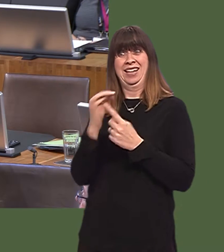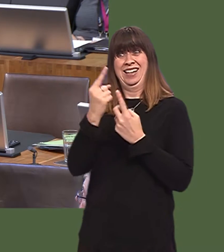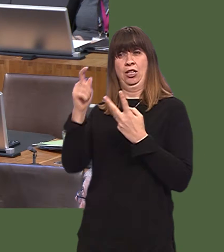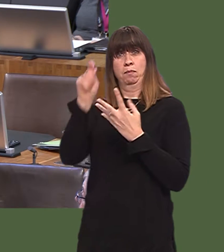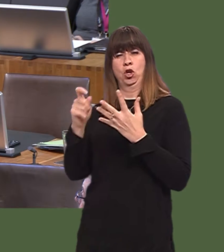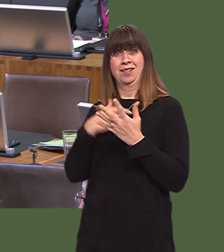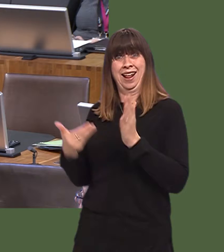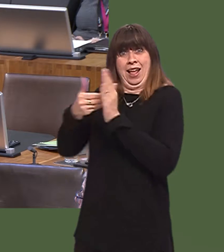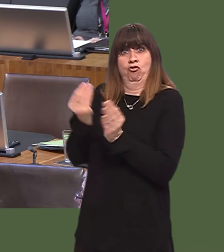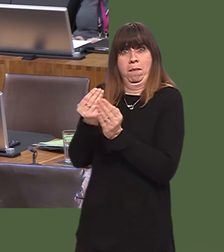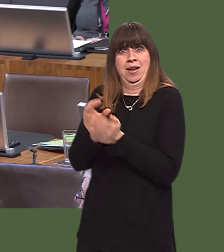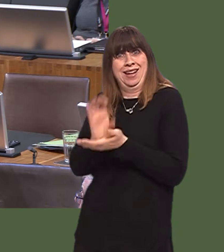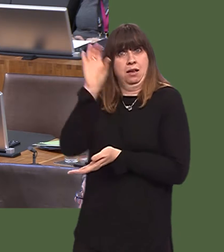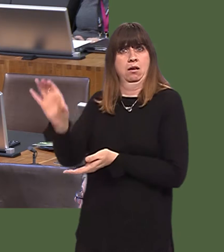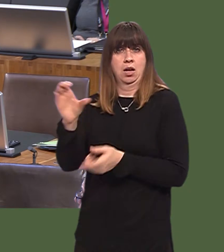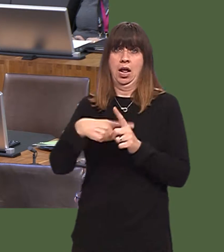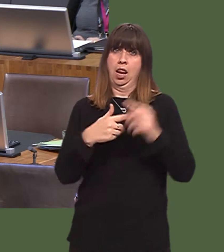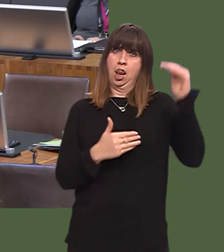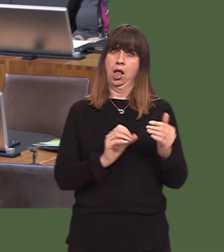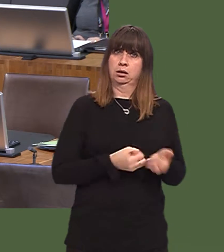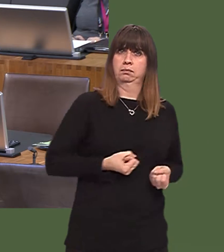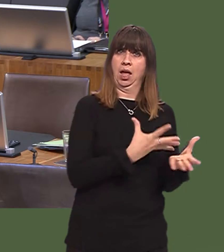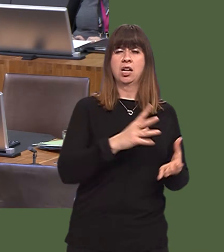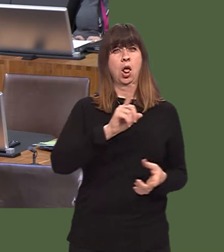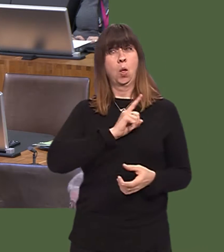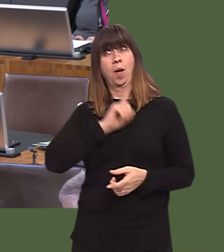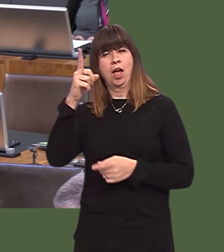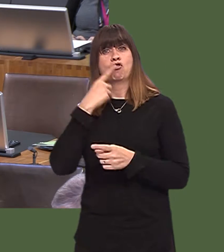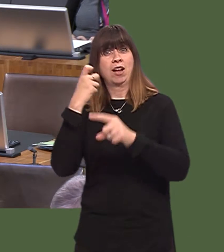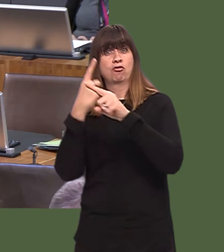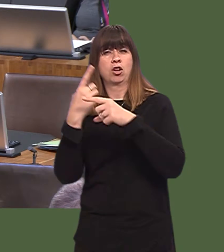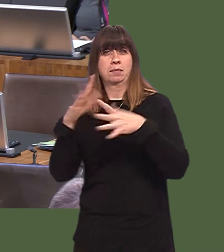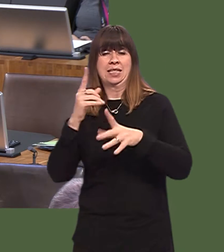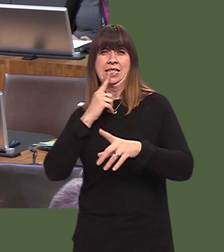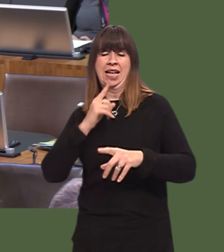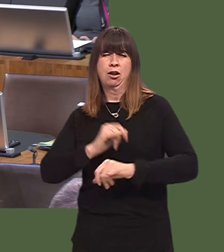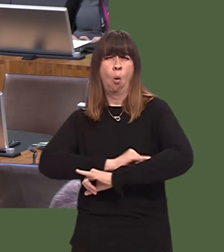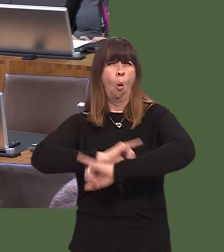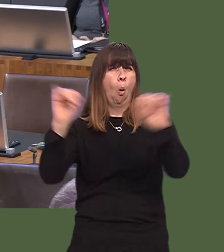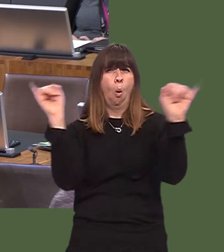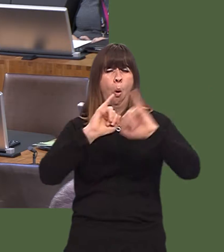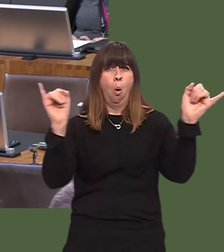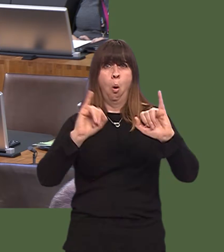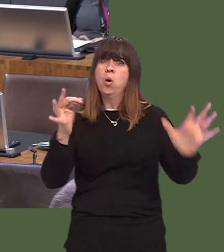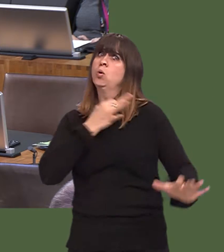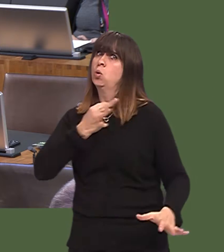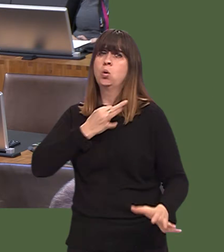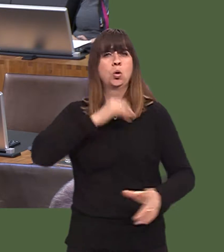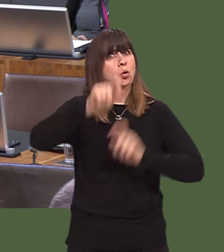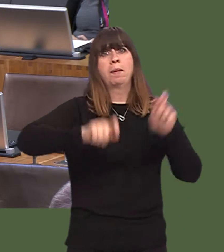than England does, which is why weíve not had the ëhumanitarian crisisí, to use the words of the Red Cross, that England has had within its NHS.